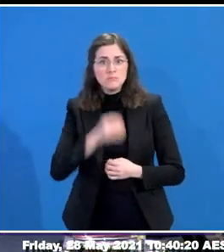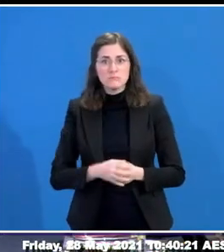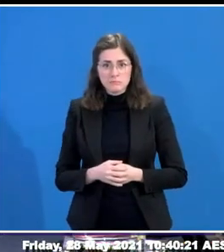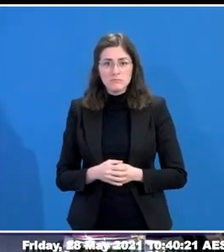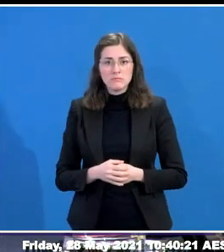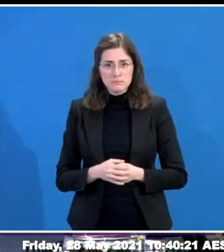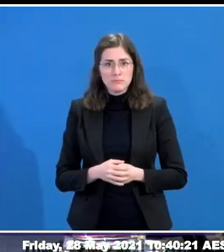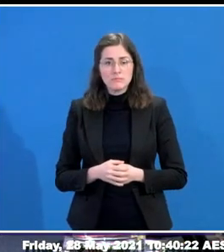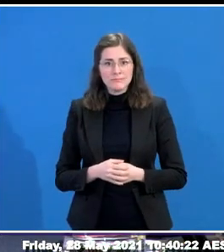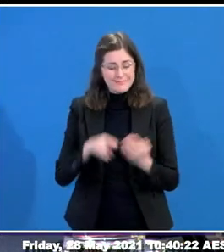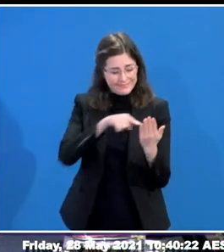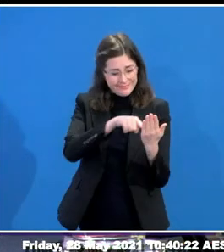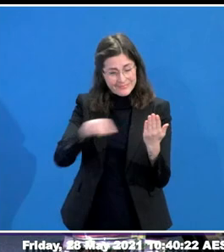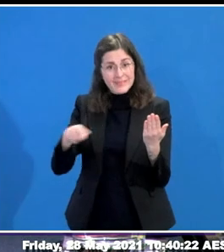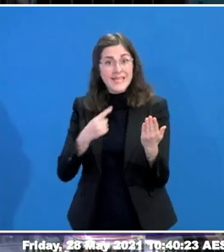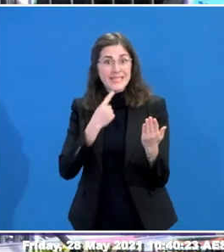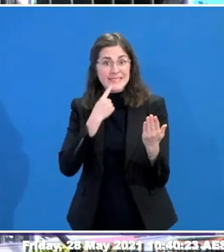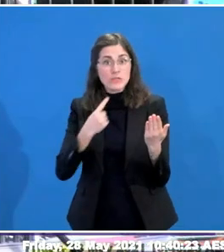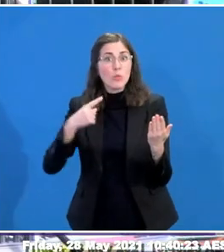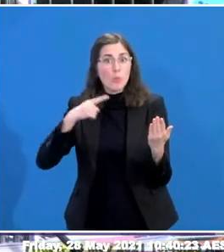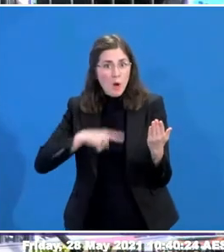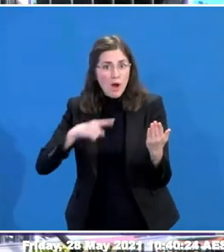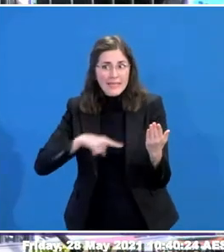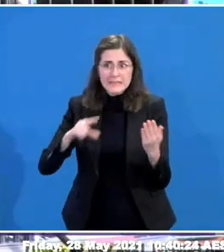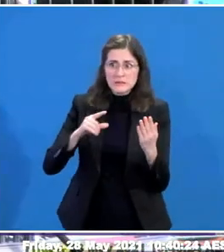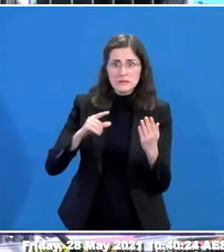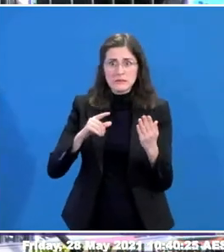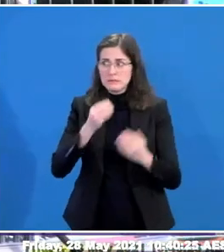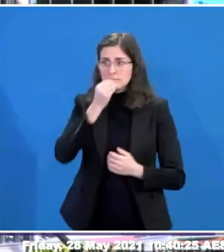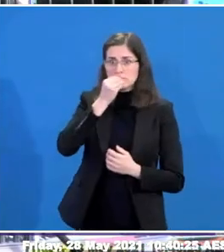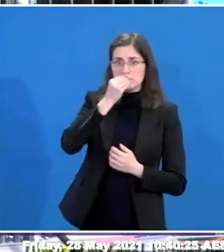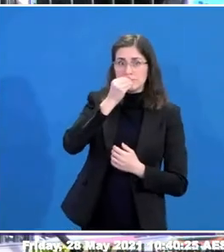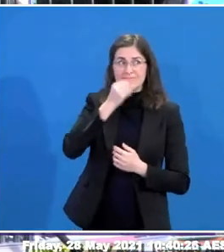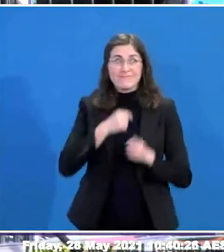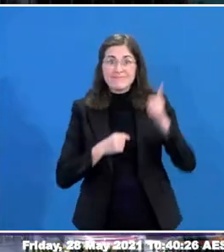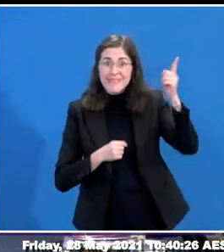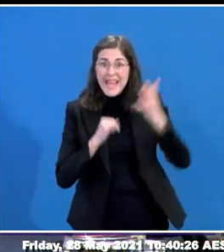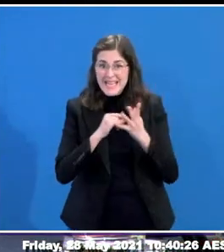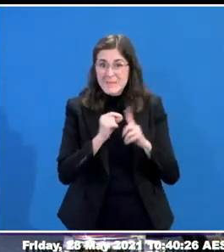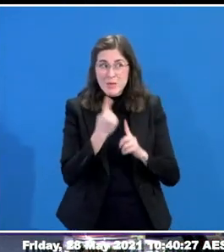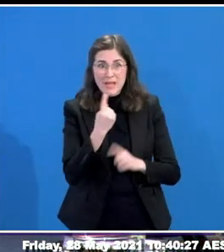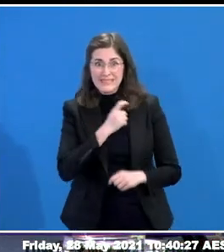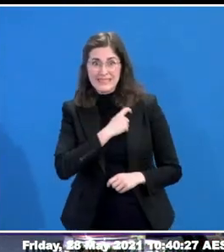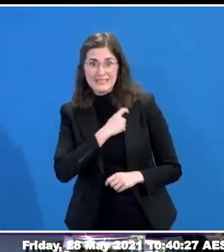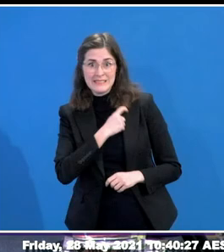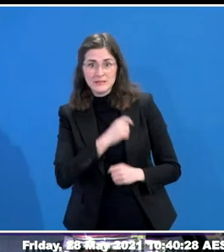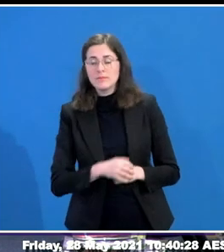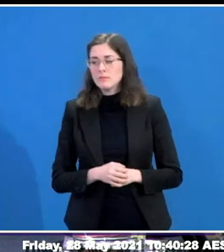She identifies the cause of this to be with respect to SP1, doesn't she? And I believe that that is the case.